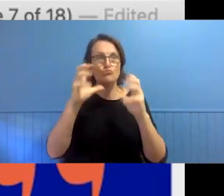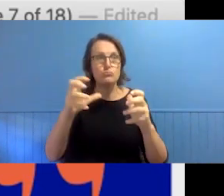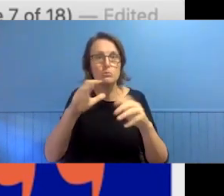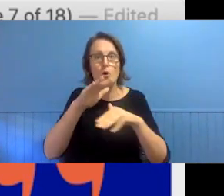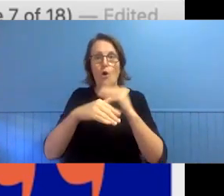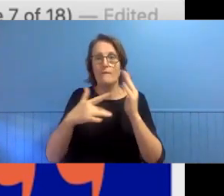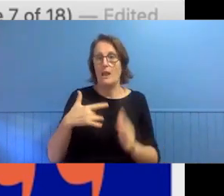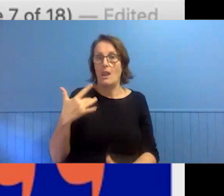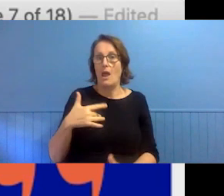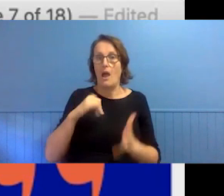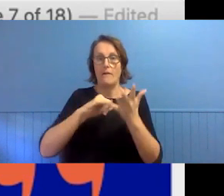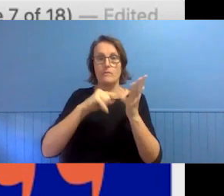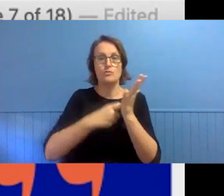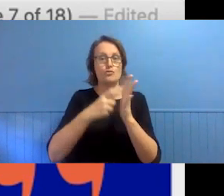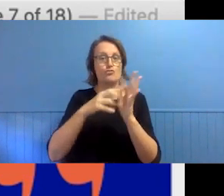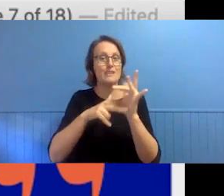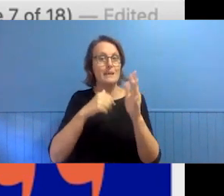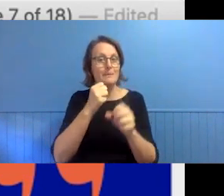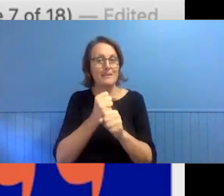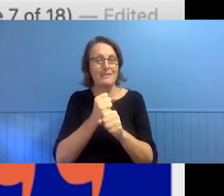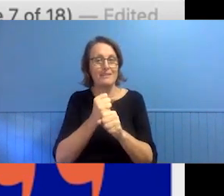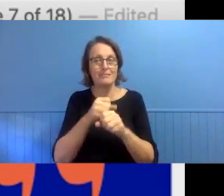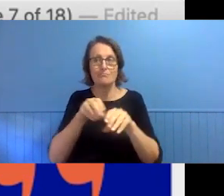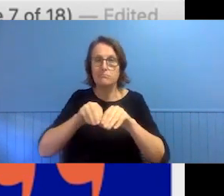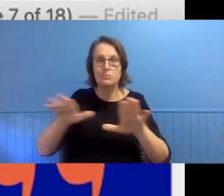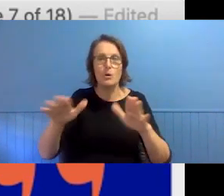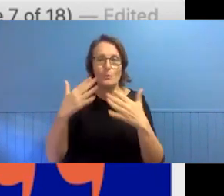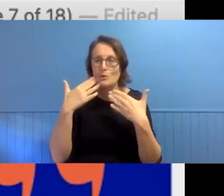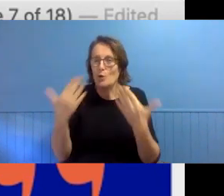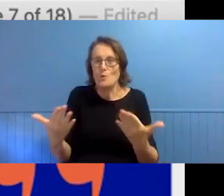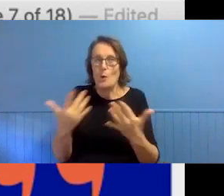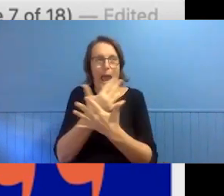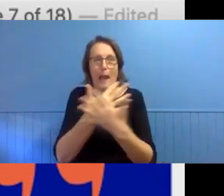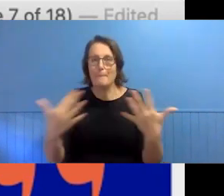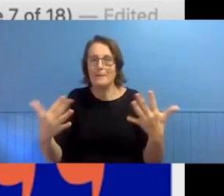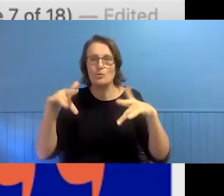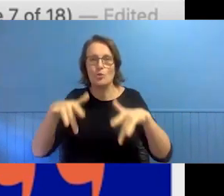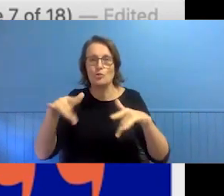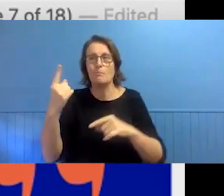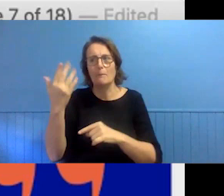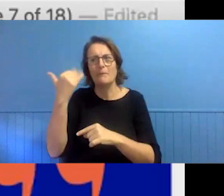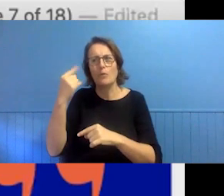about that. But one survey in the UK showed that 12% have already watched